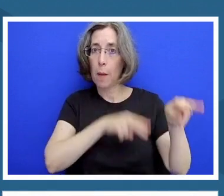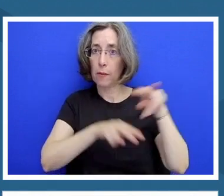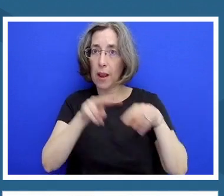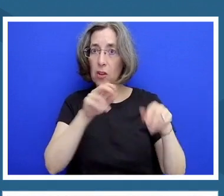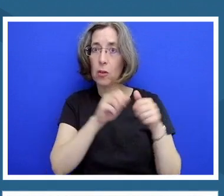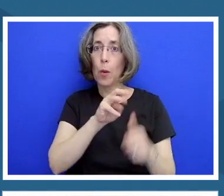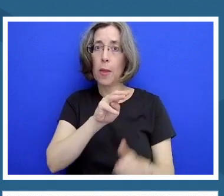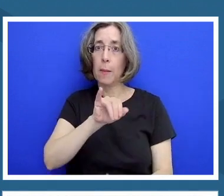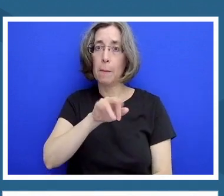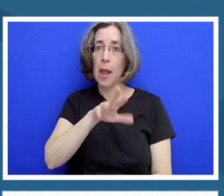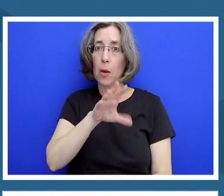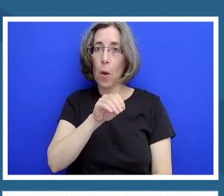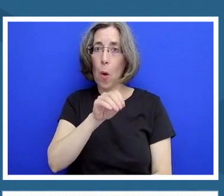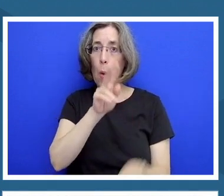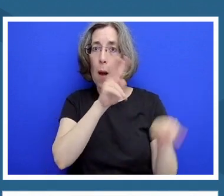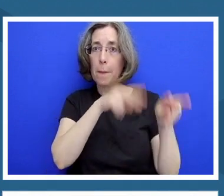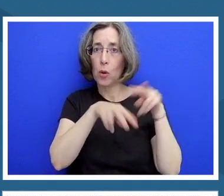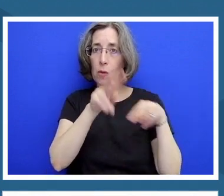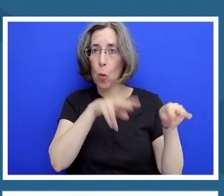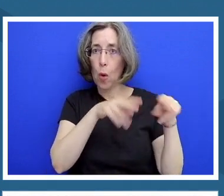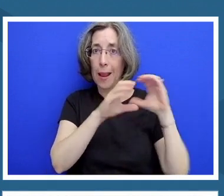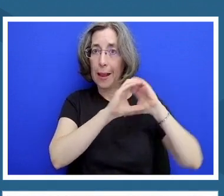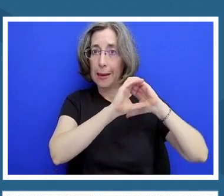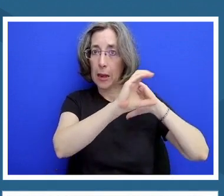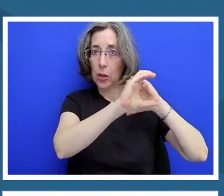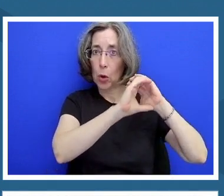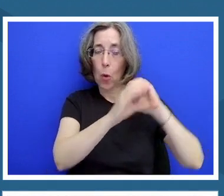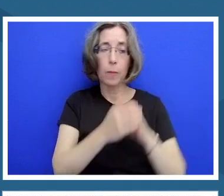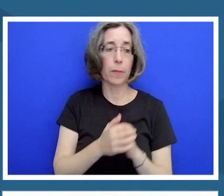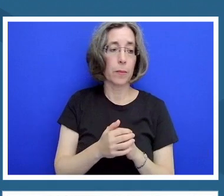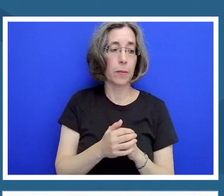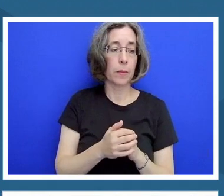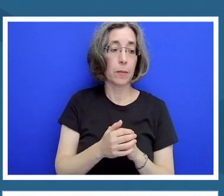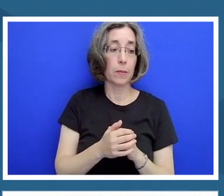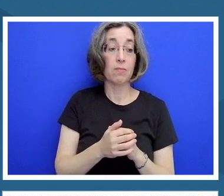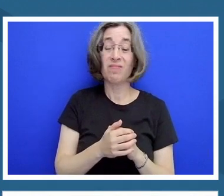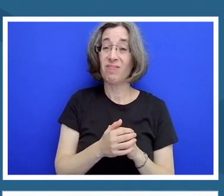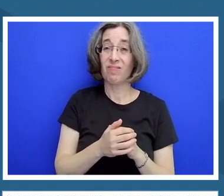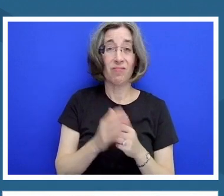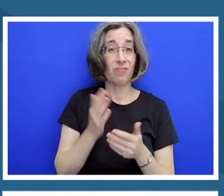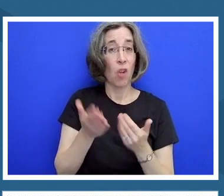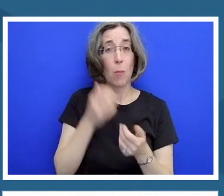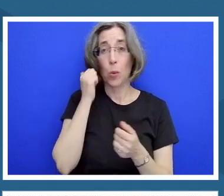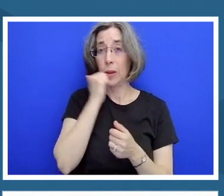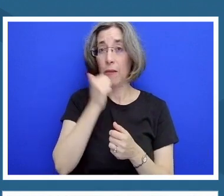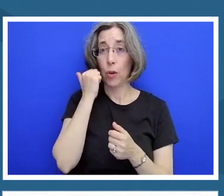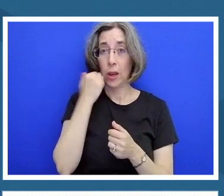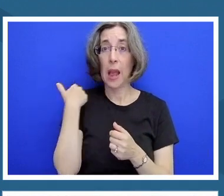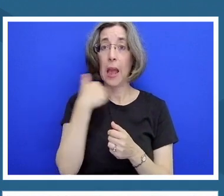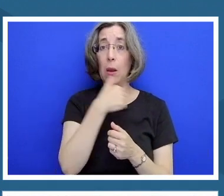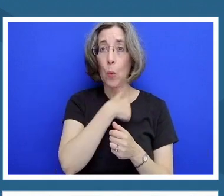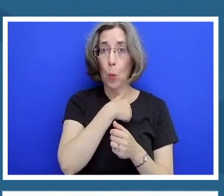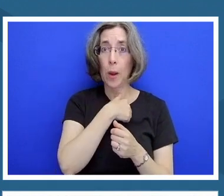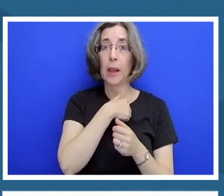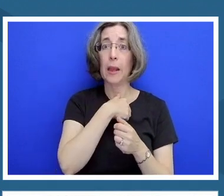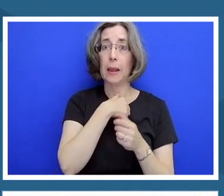almost every night of the month we have a different target uh scheduled and um